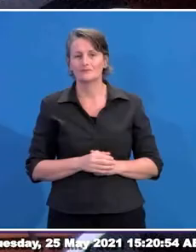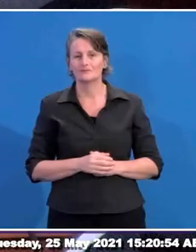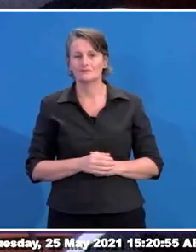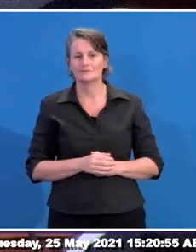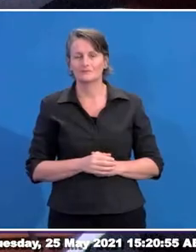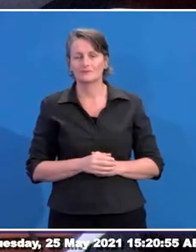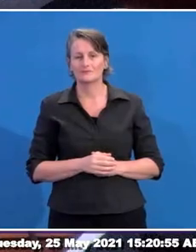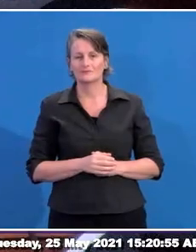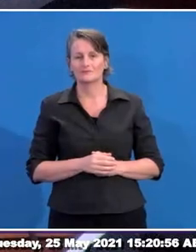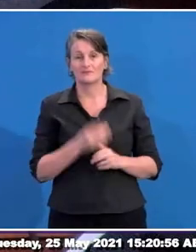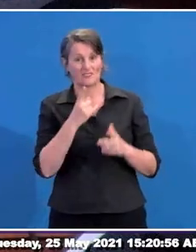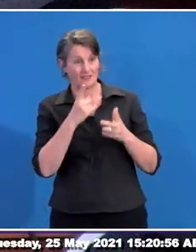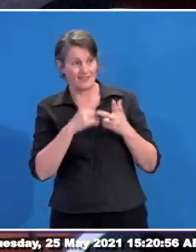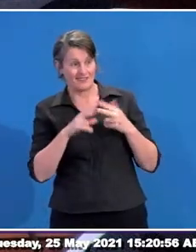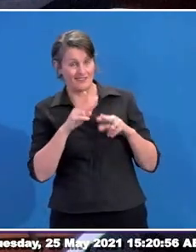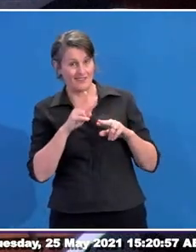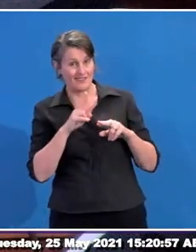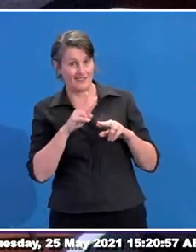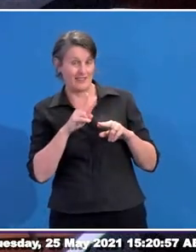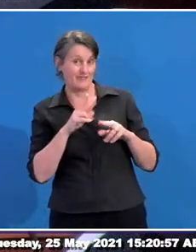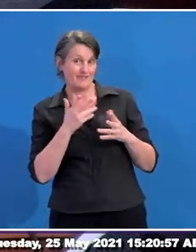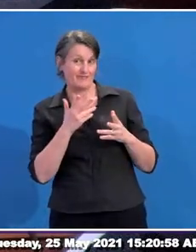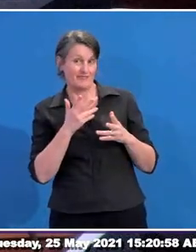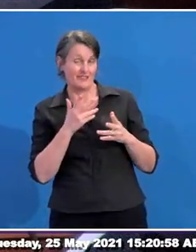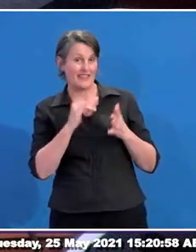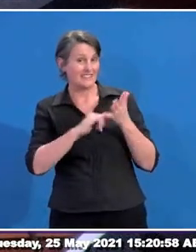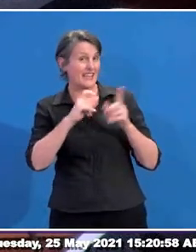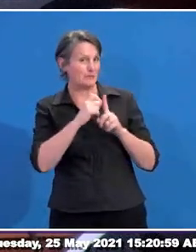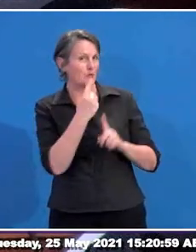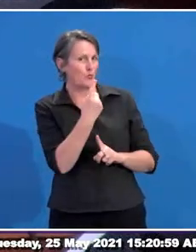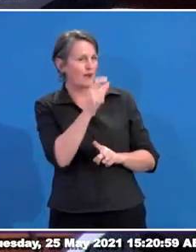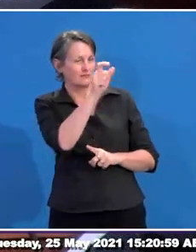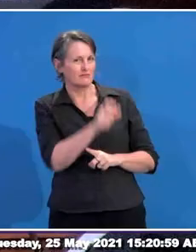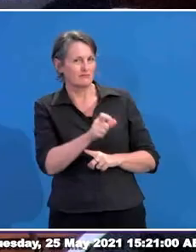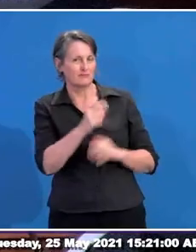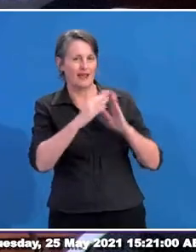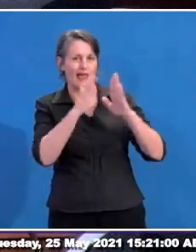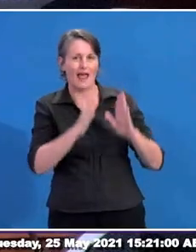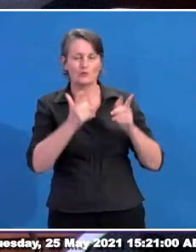That was, essentially, the management by SP1 or was management, to the best of your